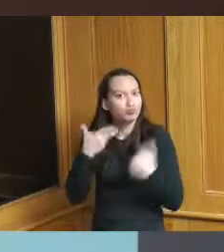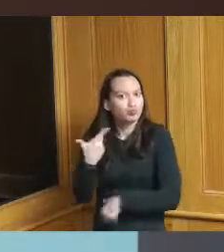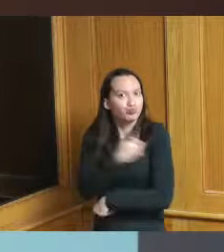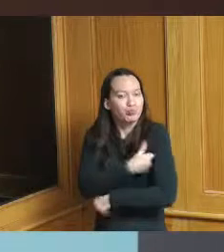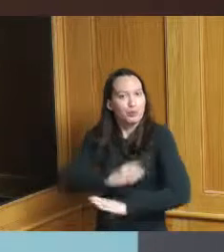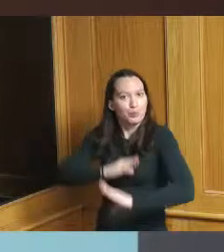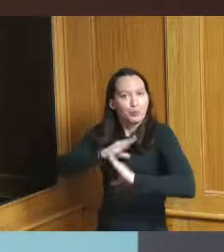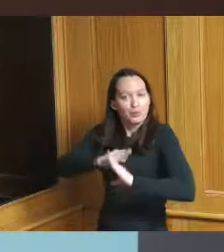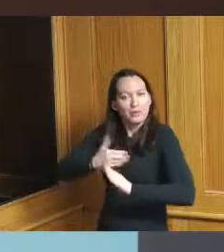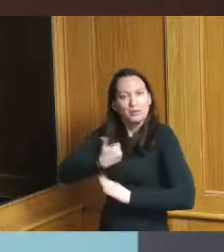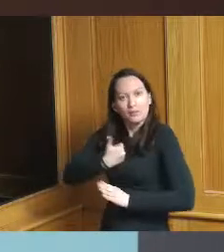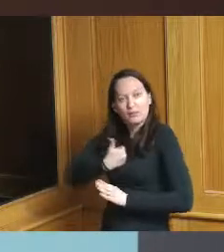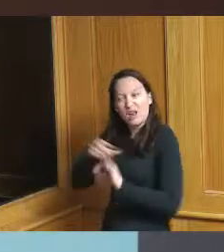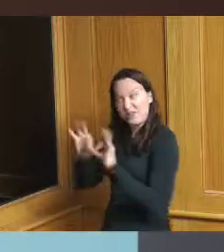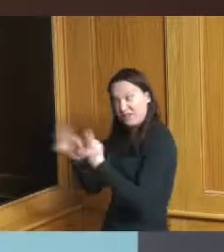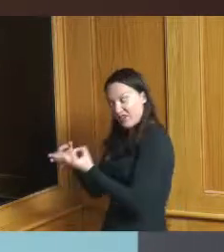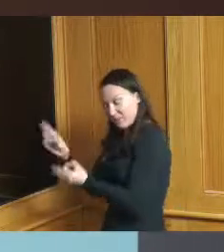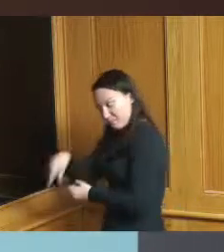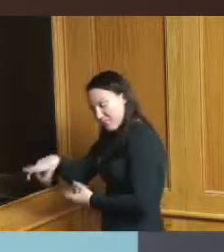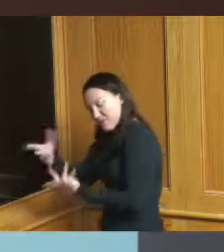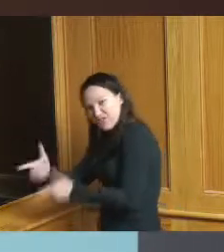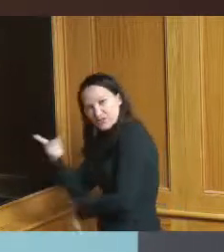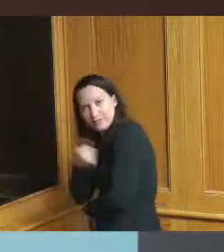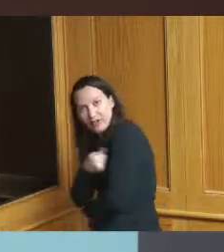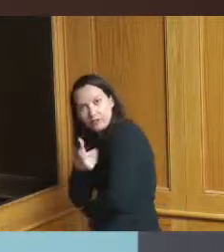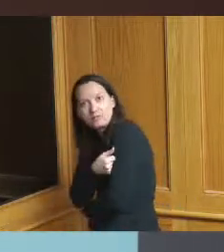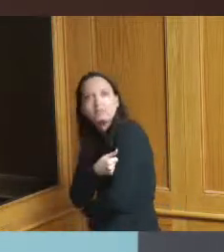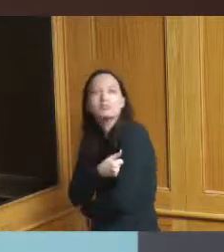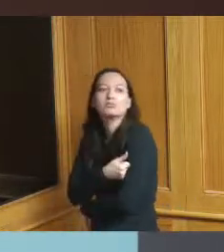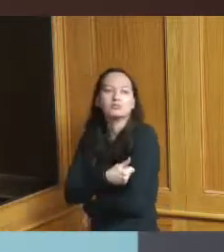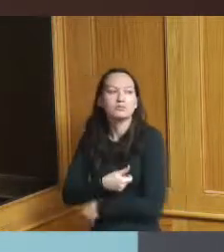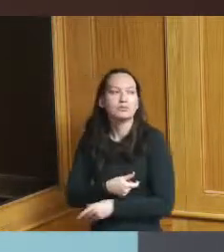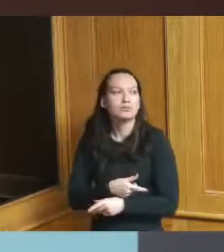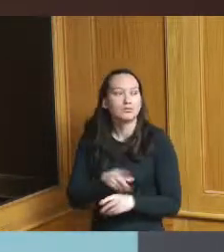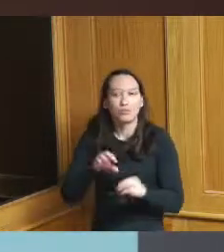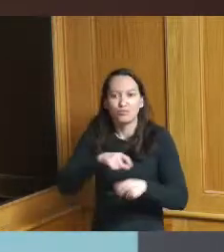members have already gotten it so enough time has gone by to confirm that the vaccine is safe